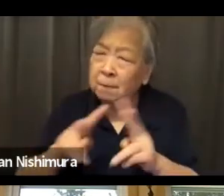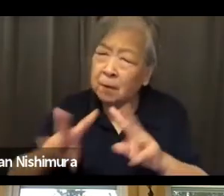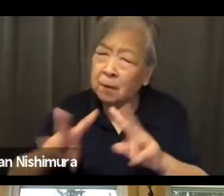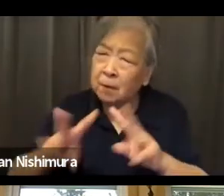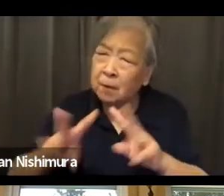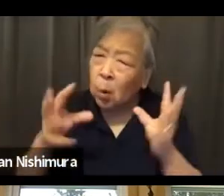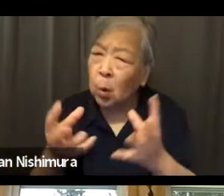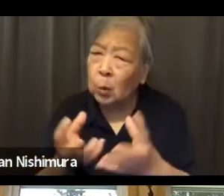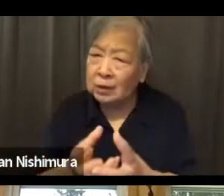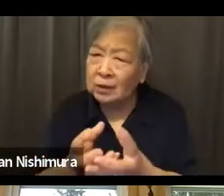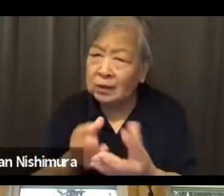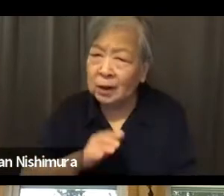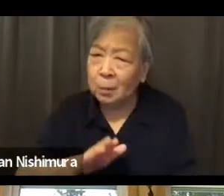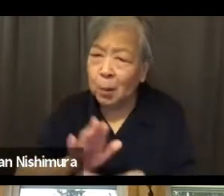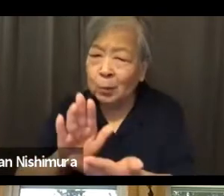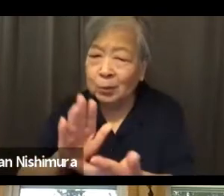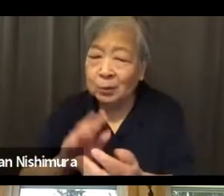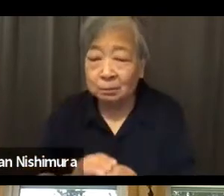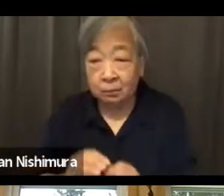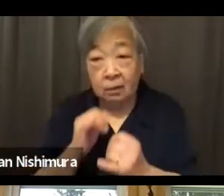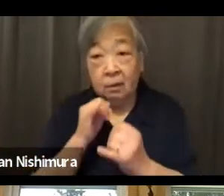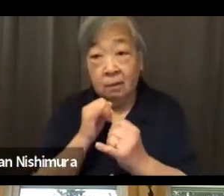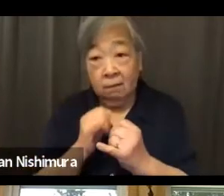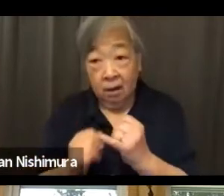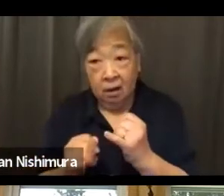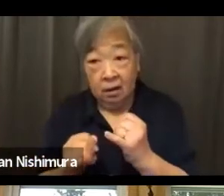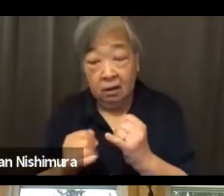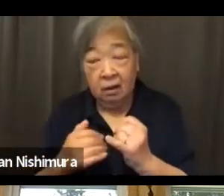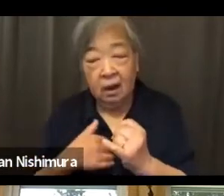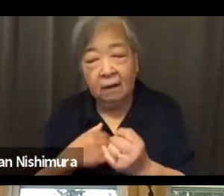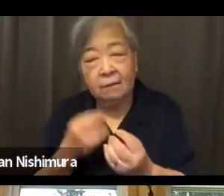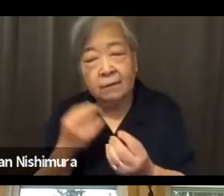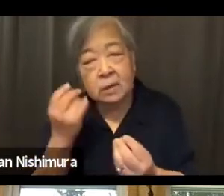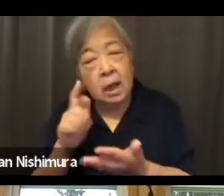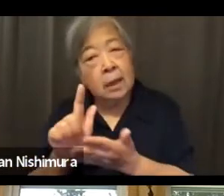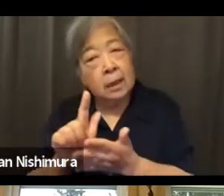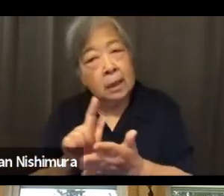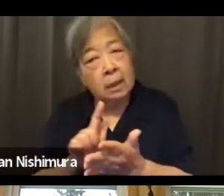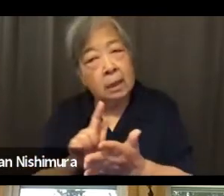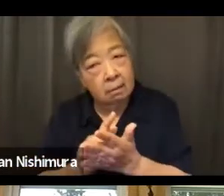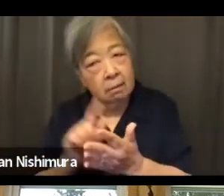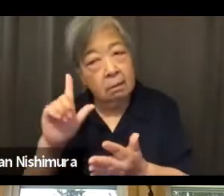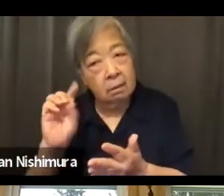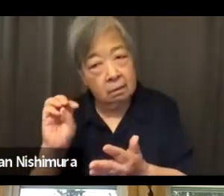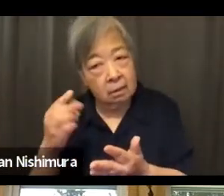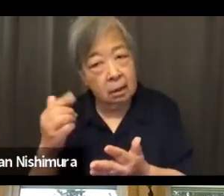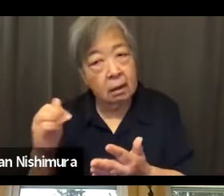Finally, there are obviously legal considerations that are important to keep in mind.